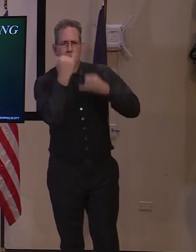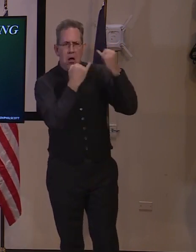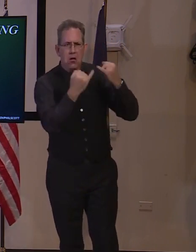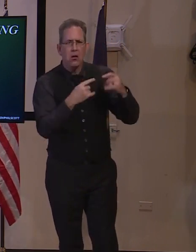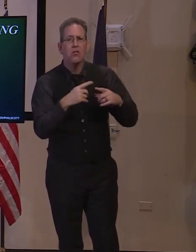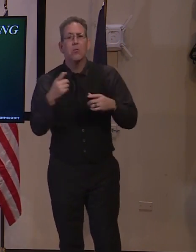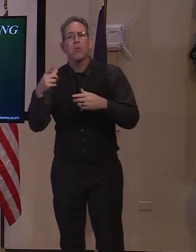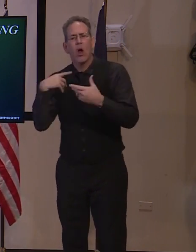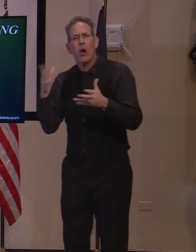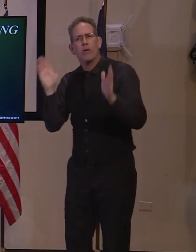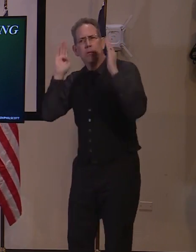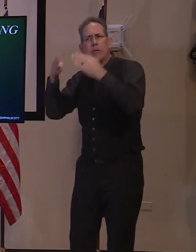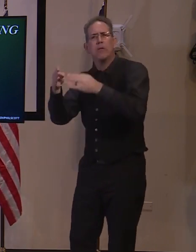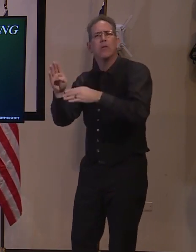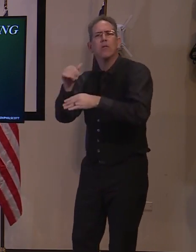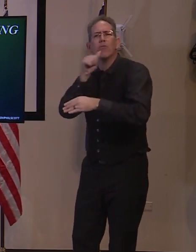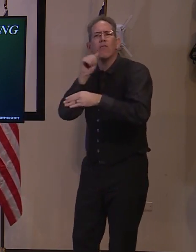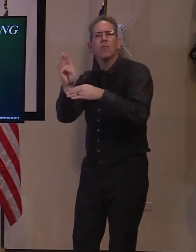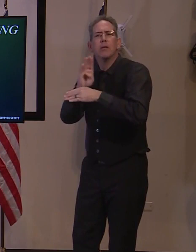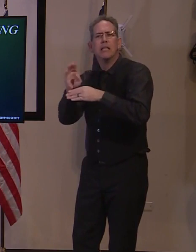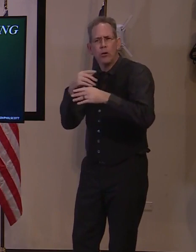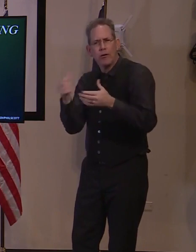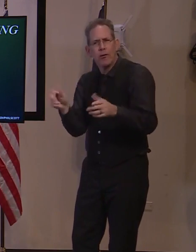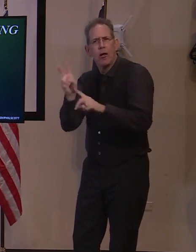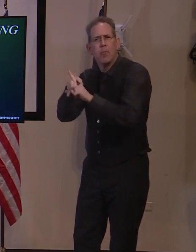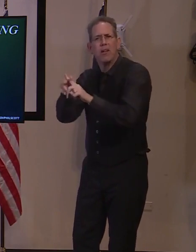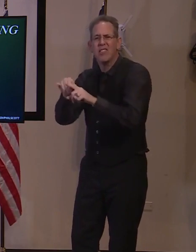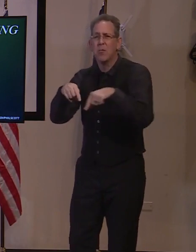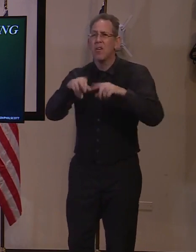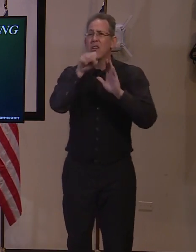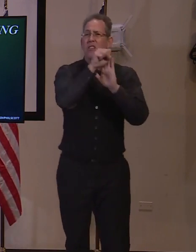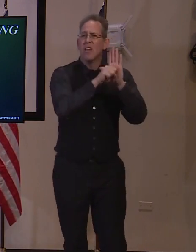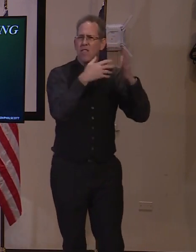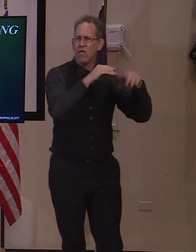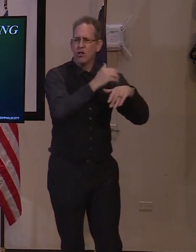team will meet with trade associations, employers and other organizations to